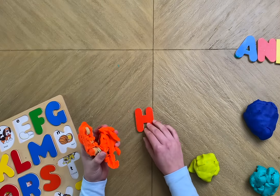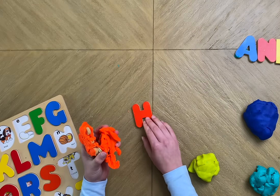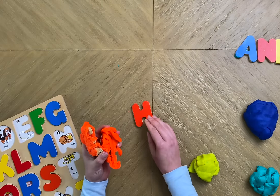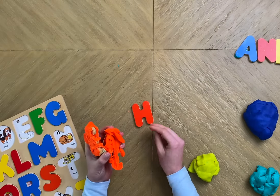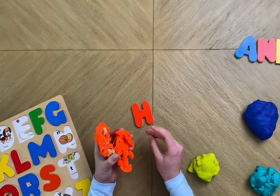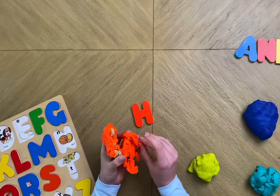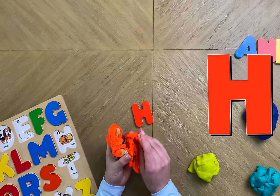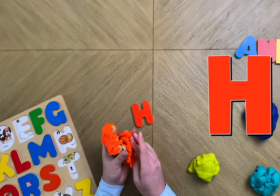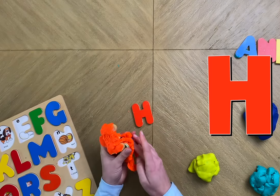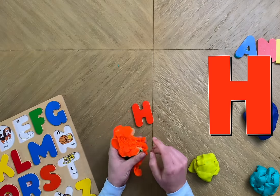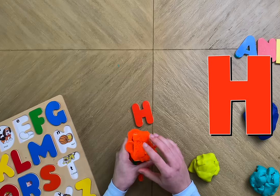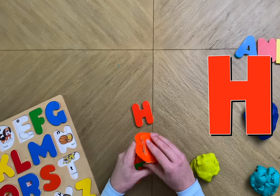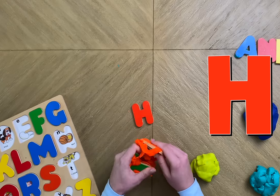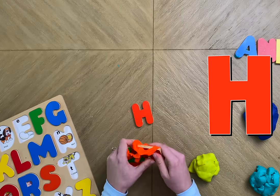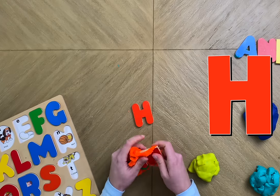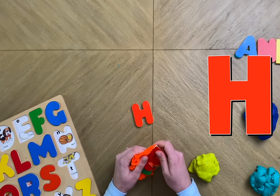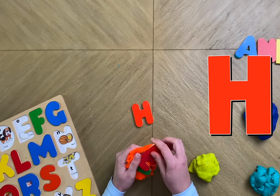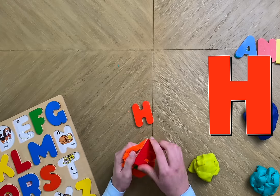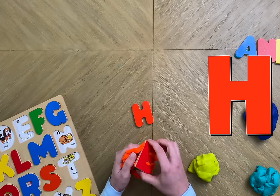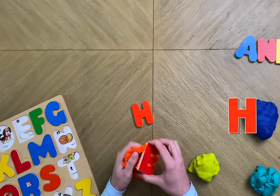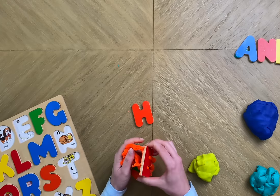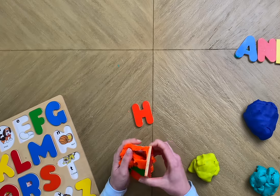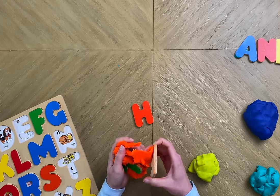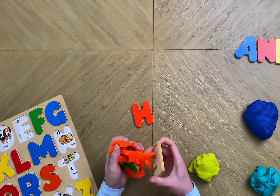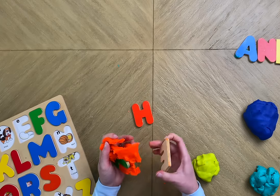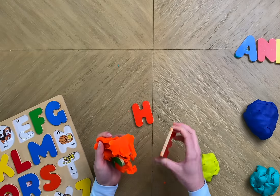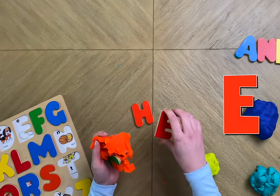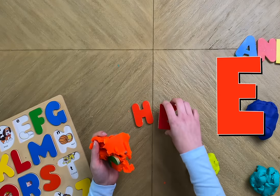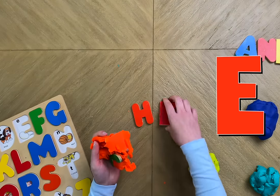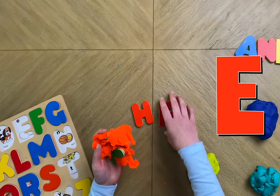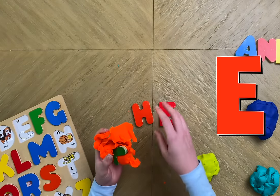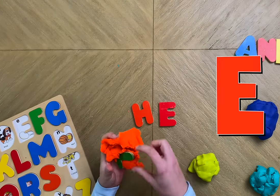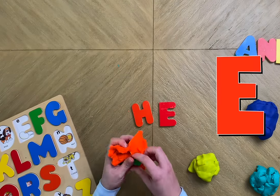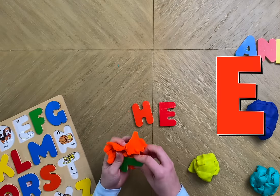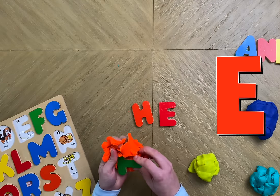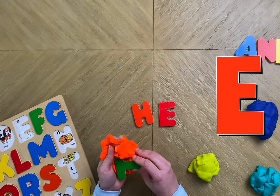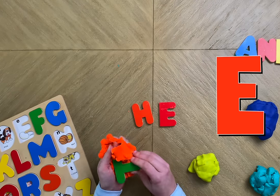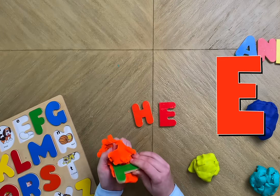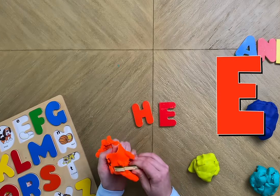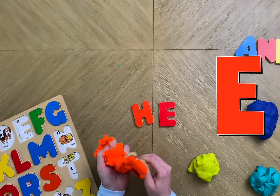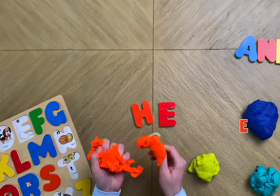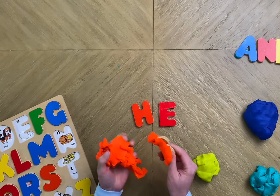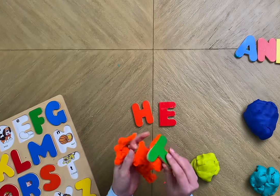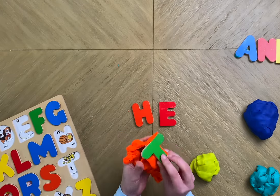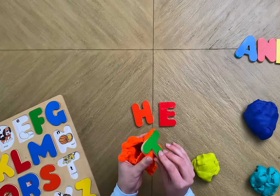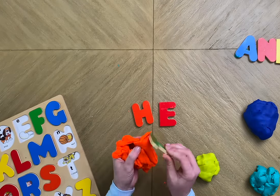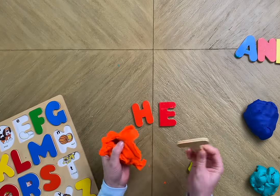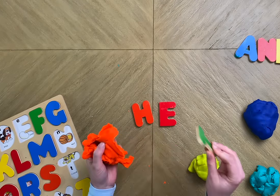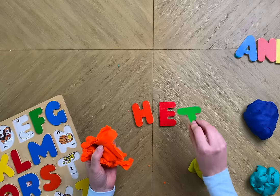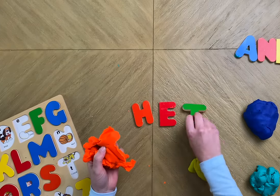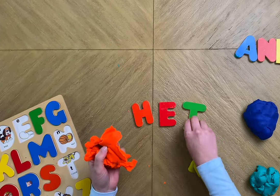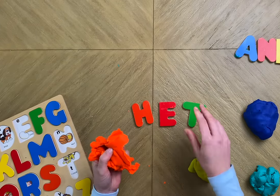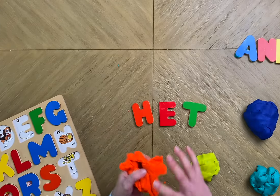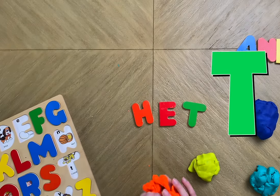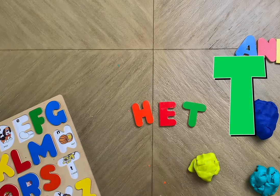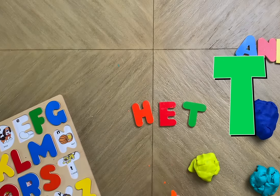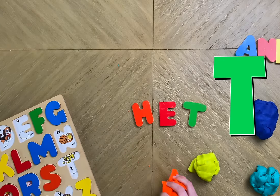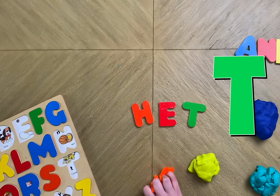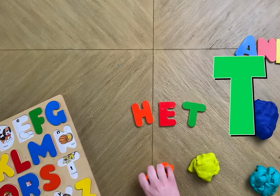We have the letter H, and the letter E, and the letter T.